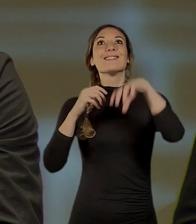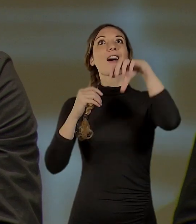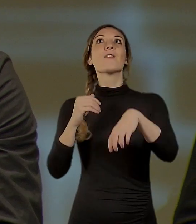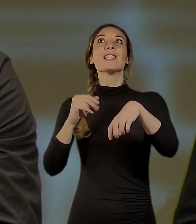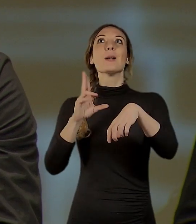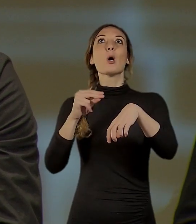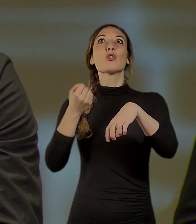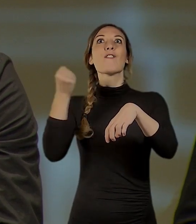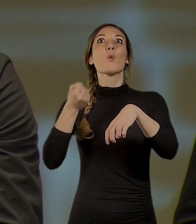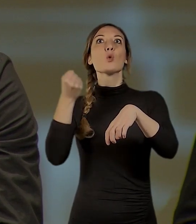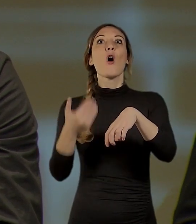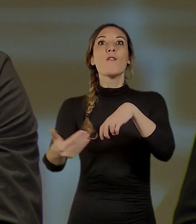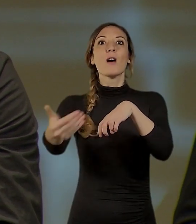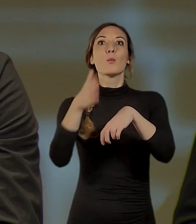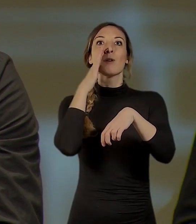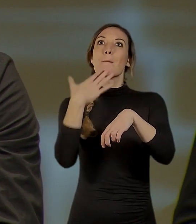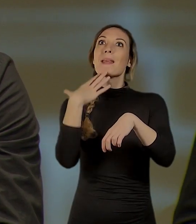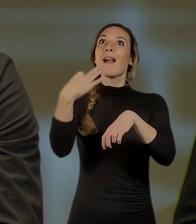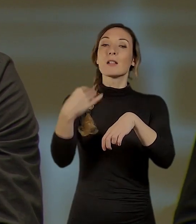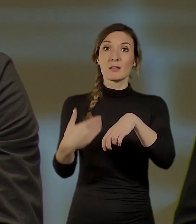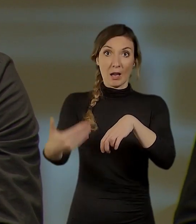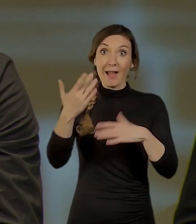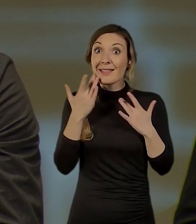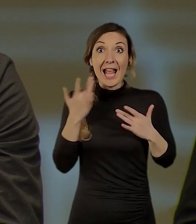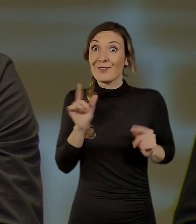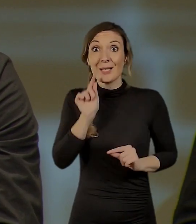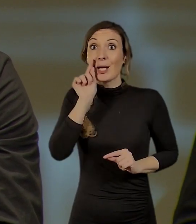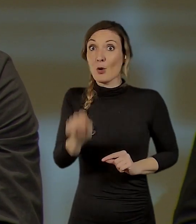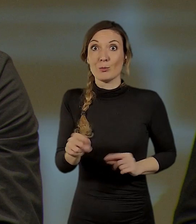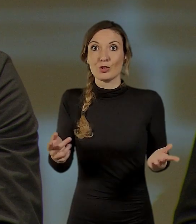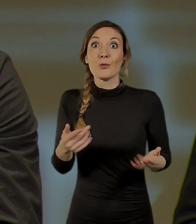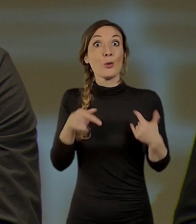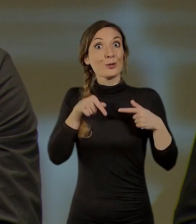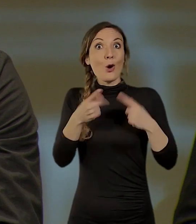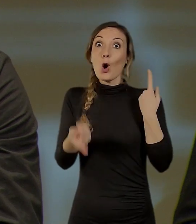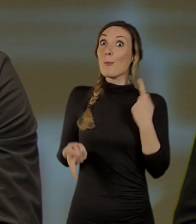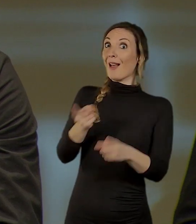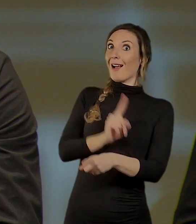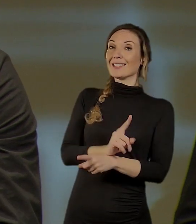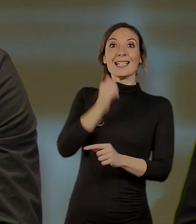When the lever is cut? Or 5, 10, 20 years later? What are the moments when the area starts to work?